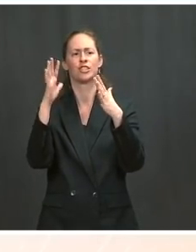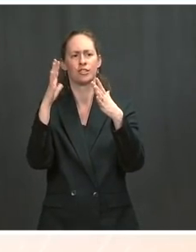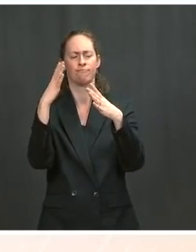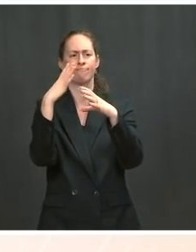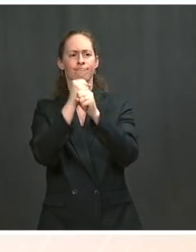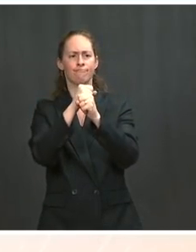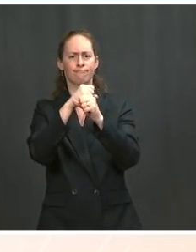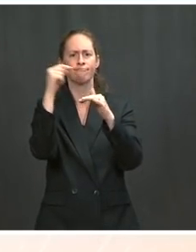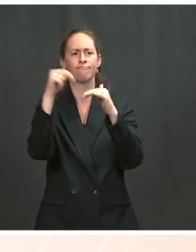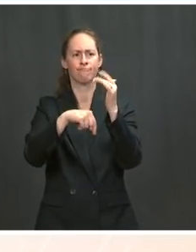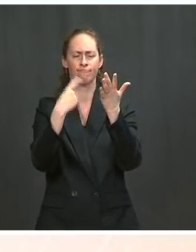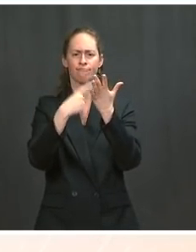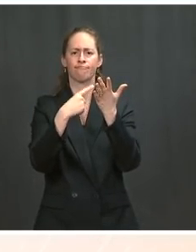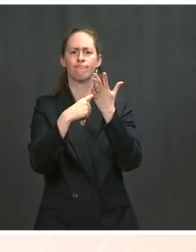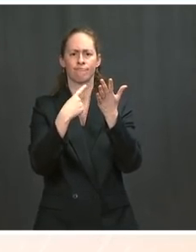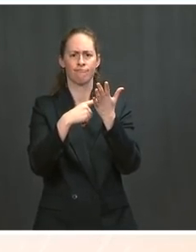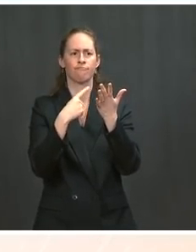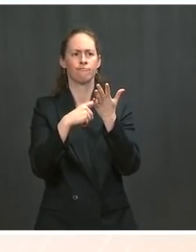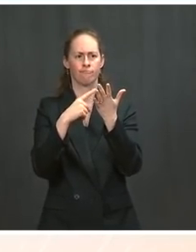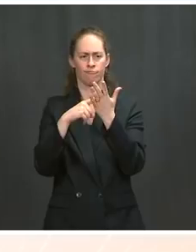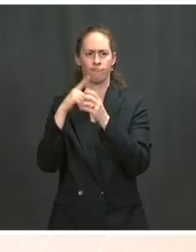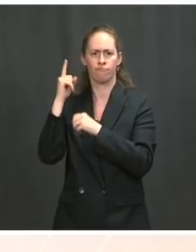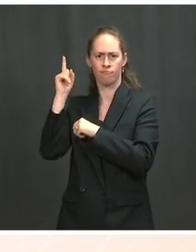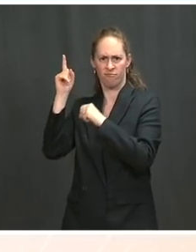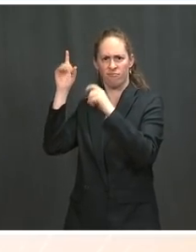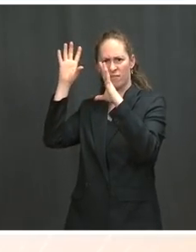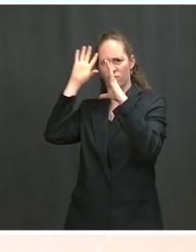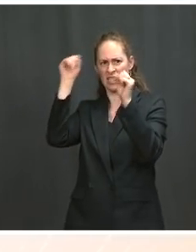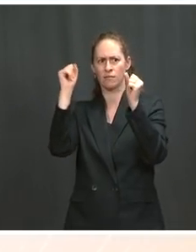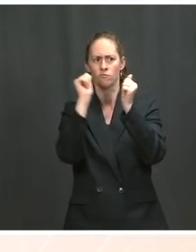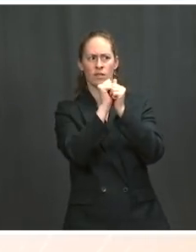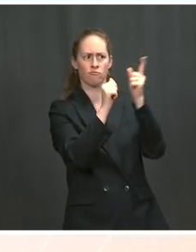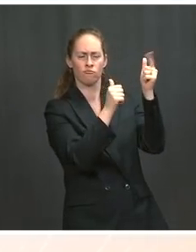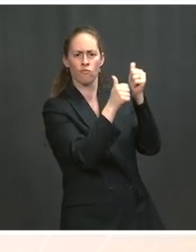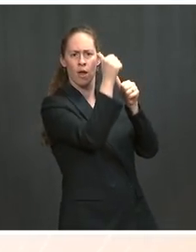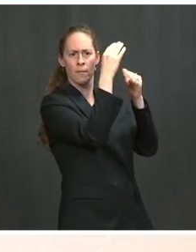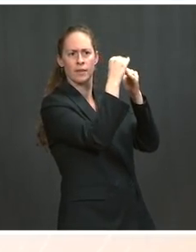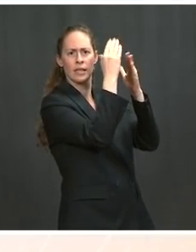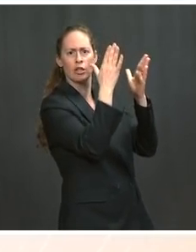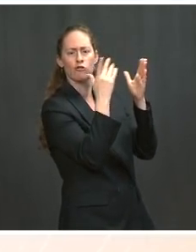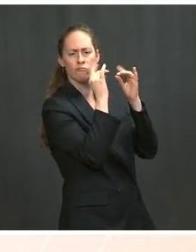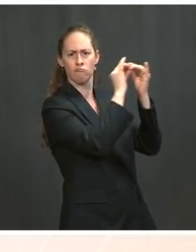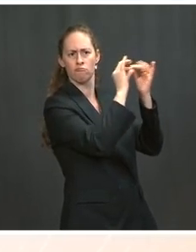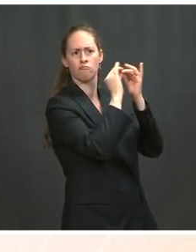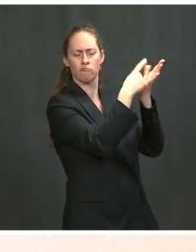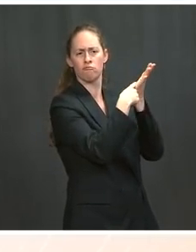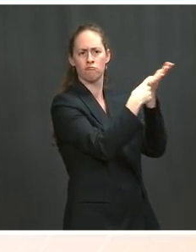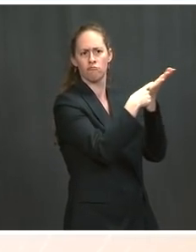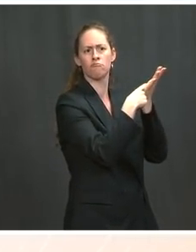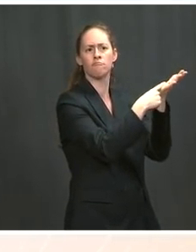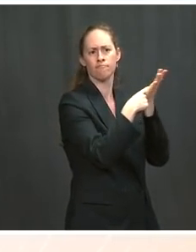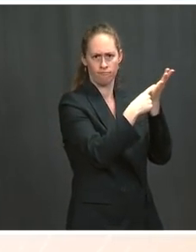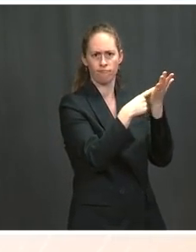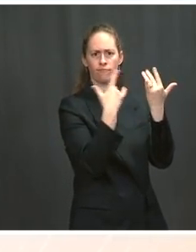And in that call, of course, he reiterated the right of Israel of self- -- to defend themselves.